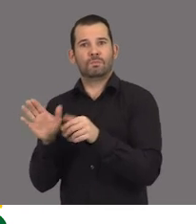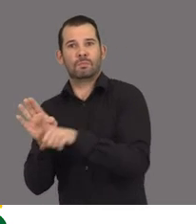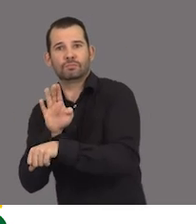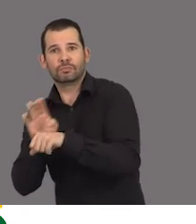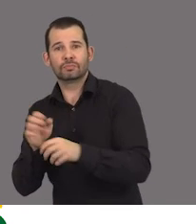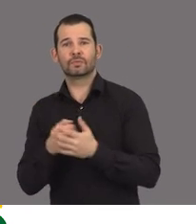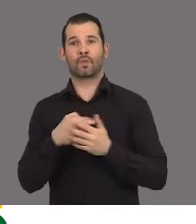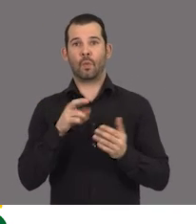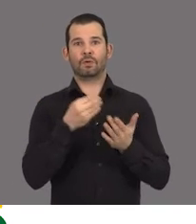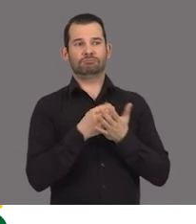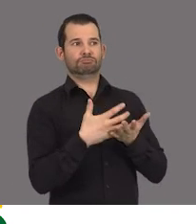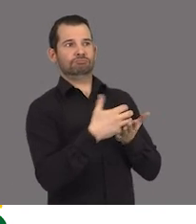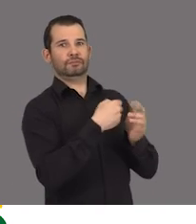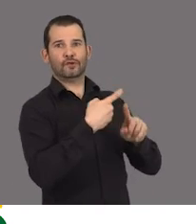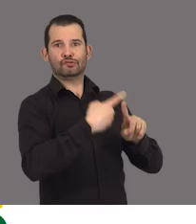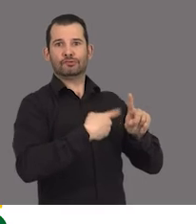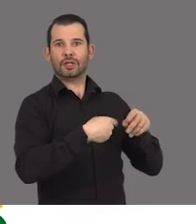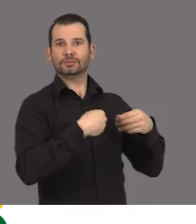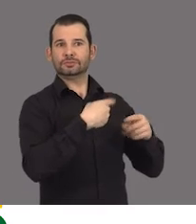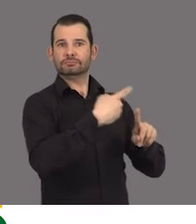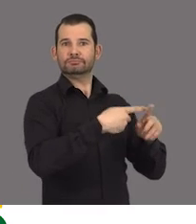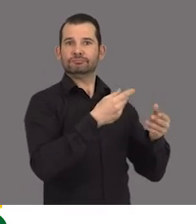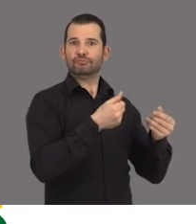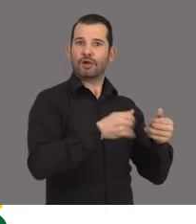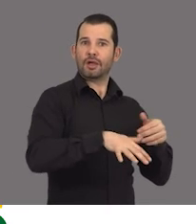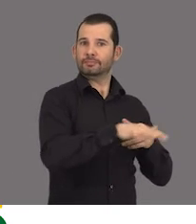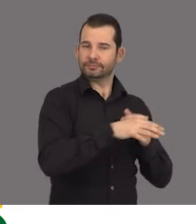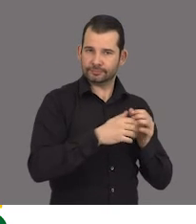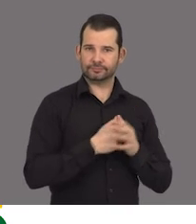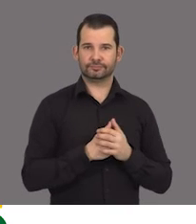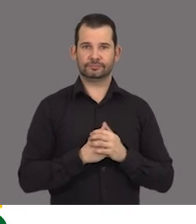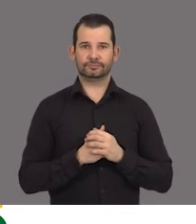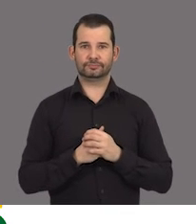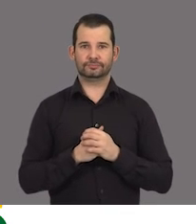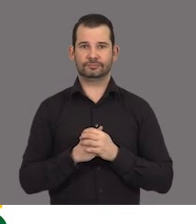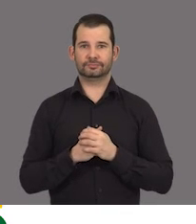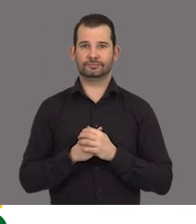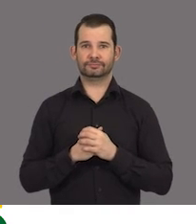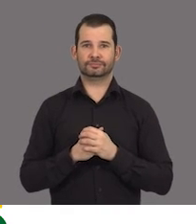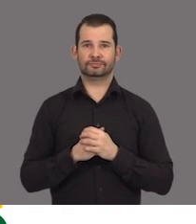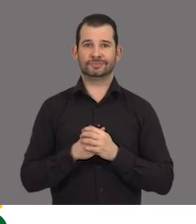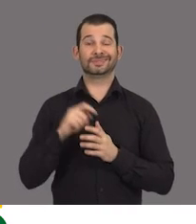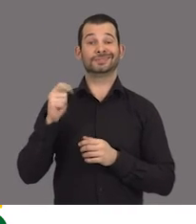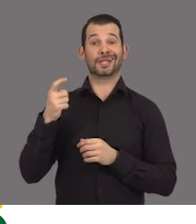or income from a rental property. Tax clinics are held all year.